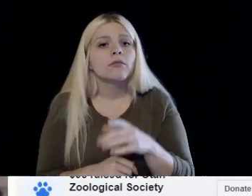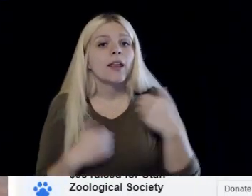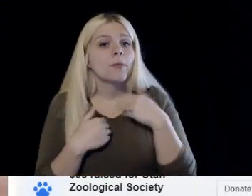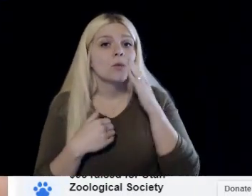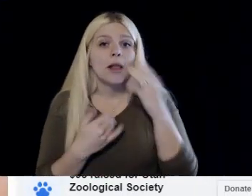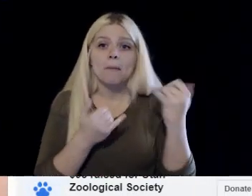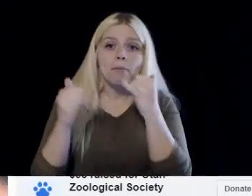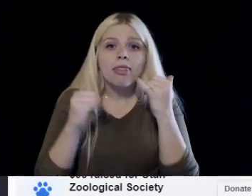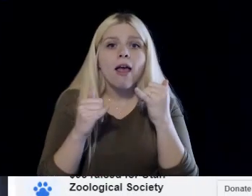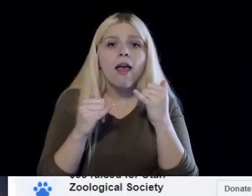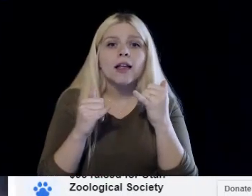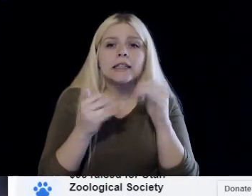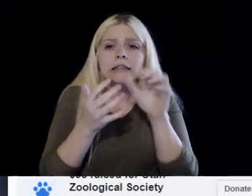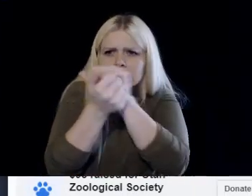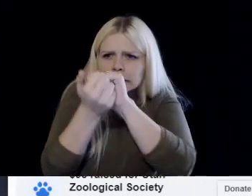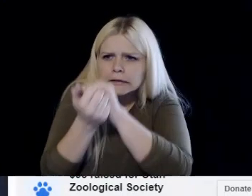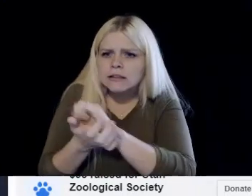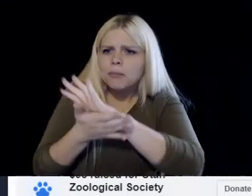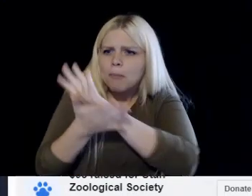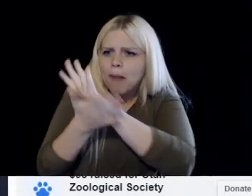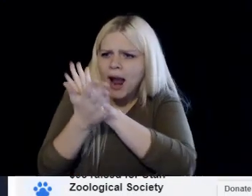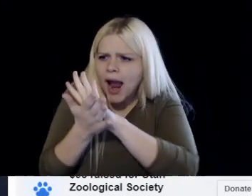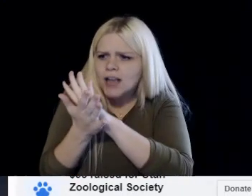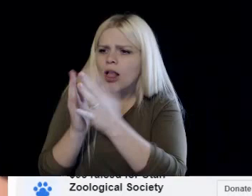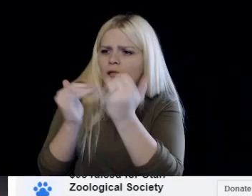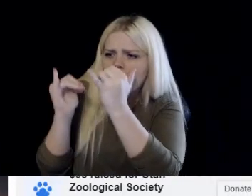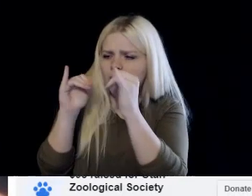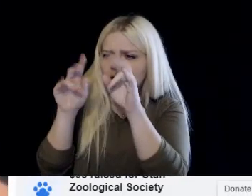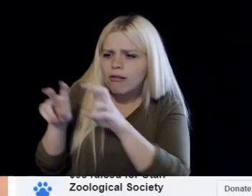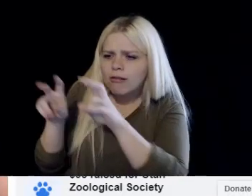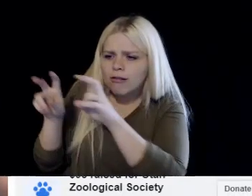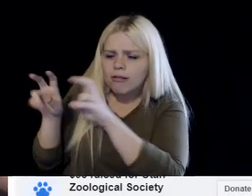the wall, they'll wait for it to melt, and they'll try to get those fish out, they'll try to dig them out.